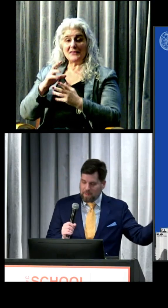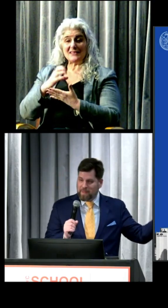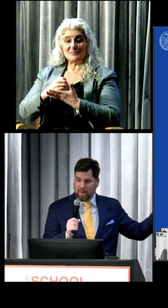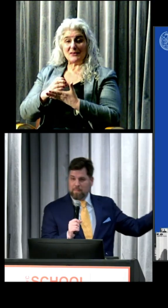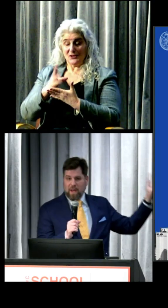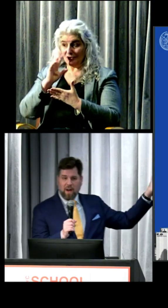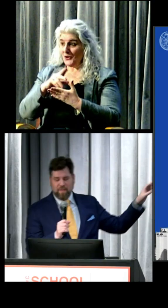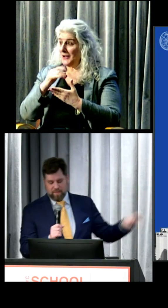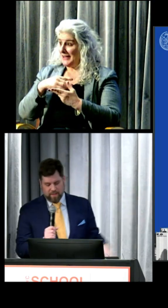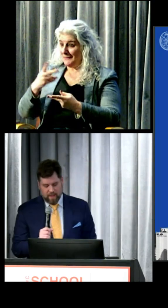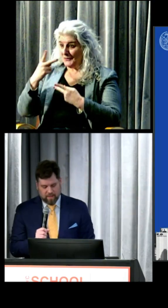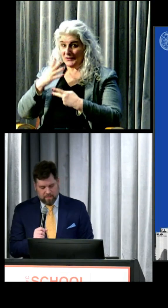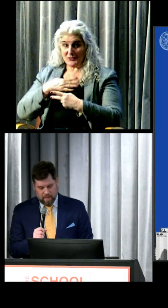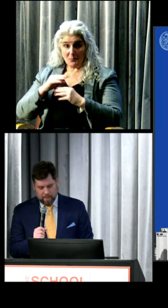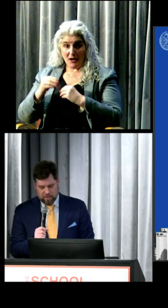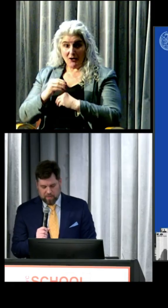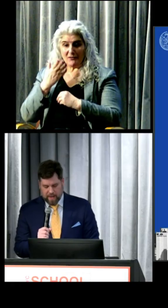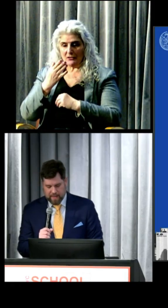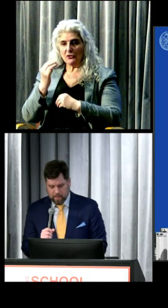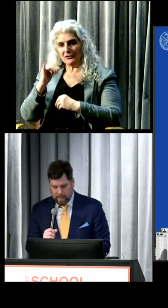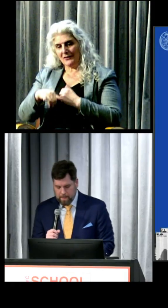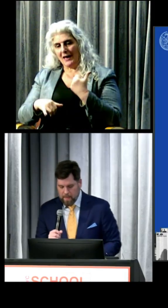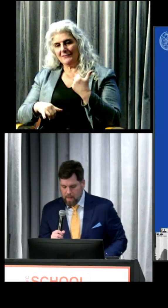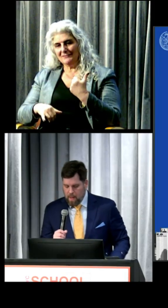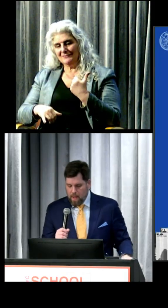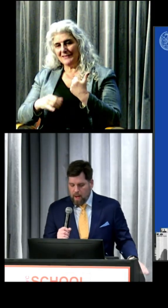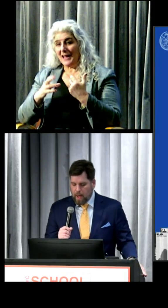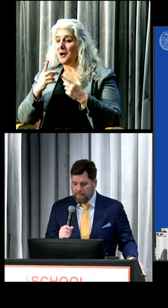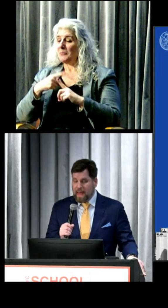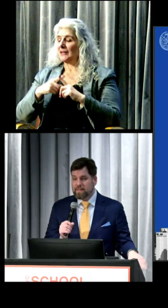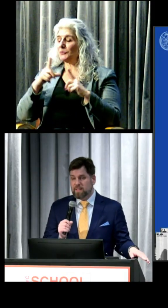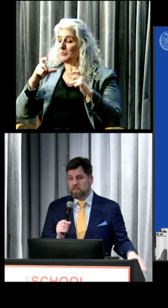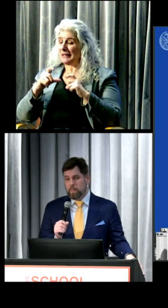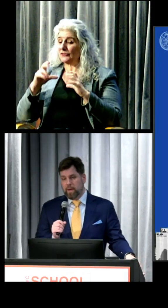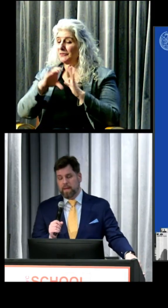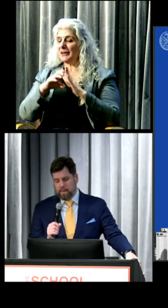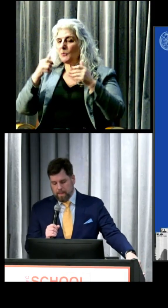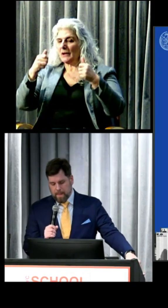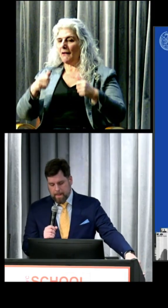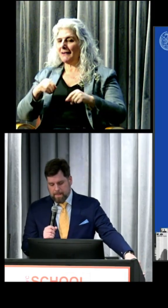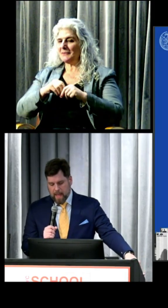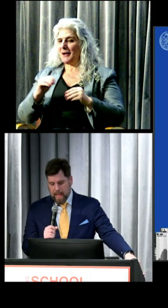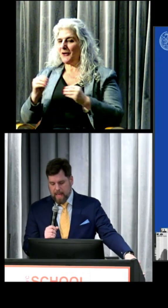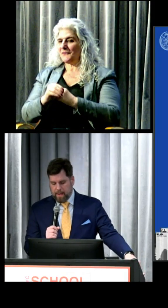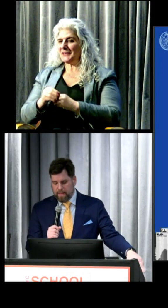people but make the big ideas behind them ideas that broader audiences can be exposed to because